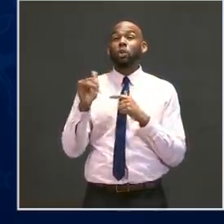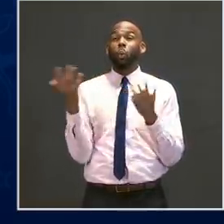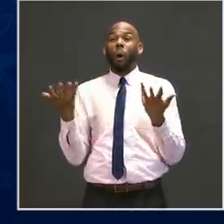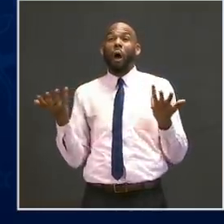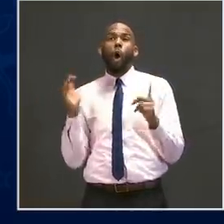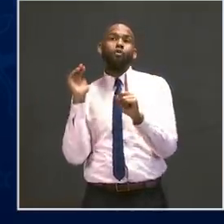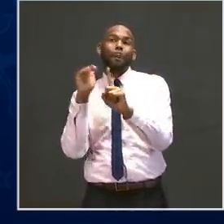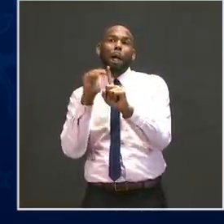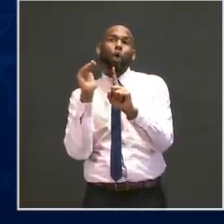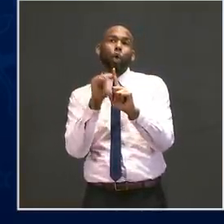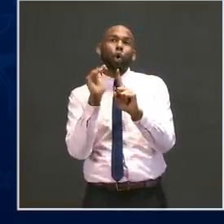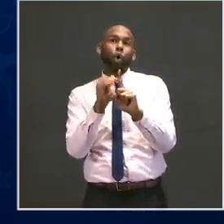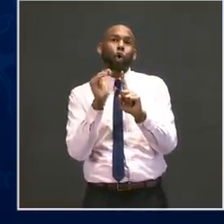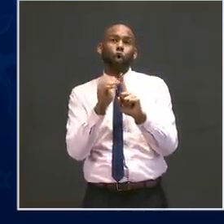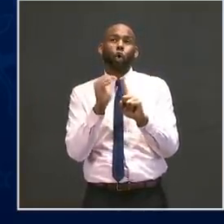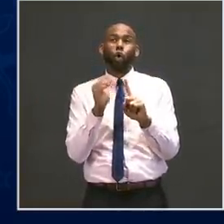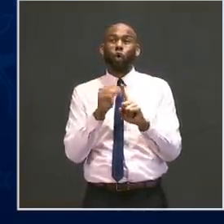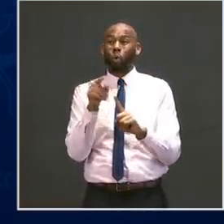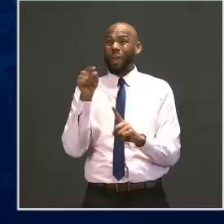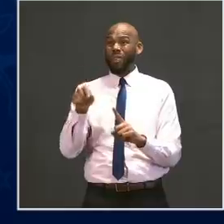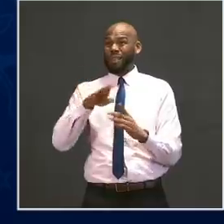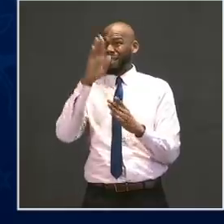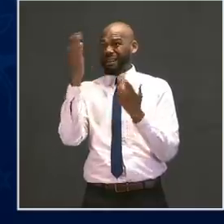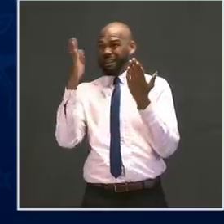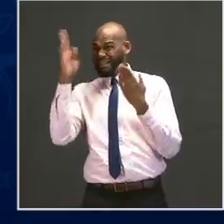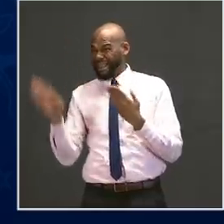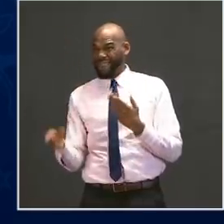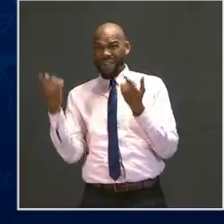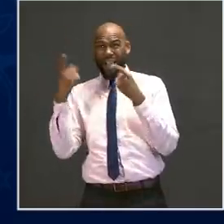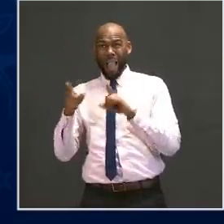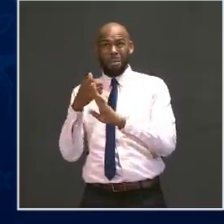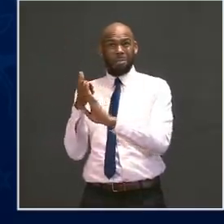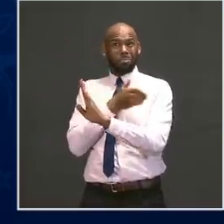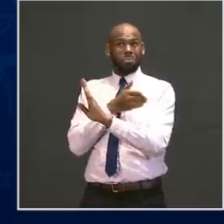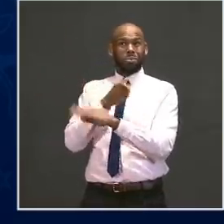of what an unprecedented assault, as he said on January 6th, this was on our democracy.